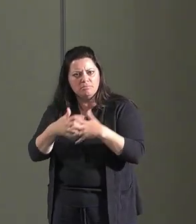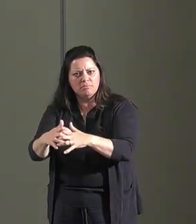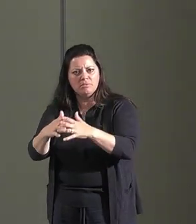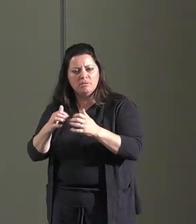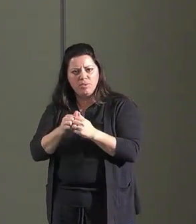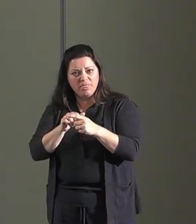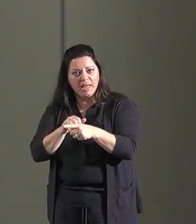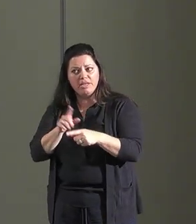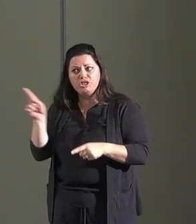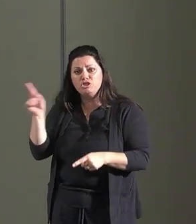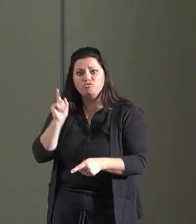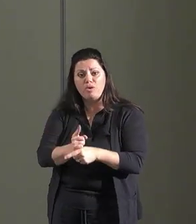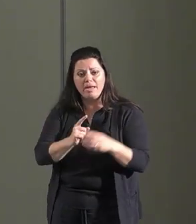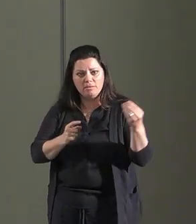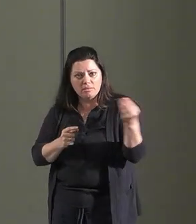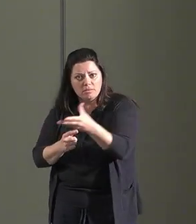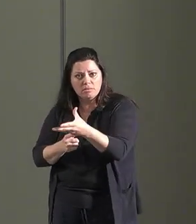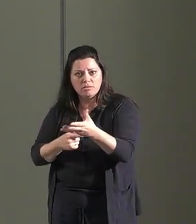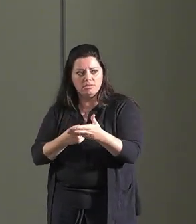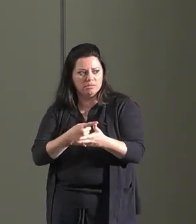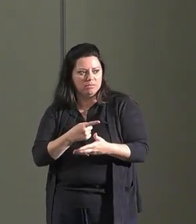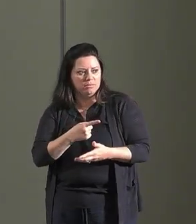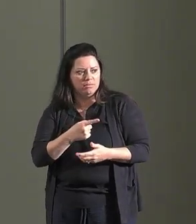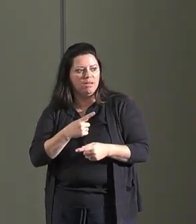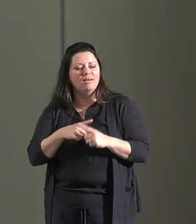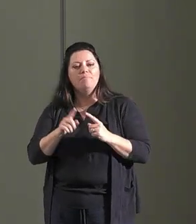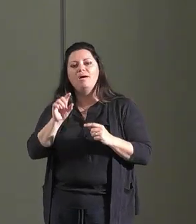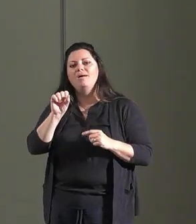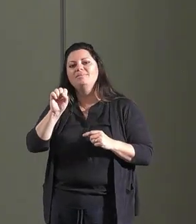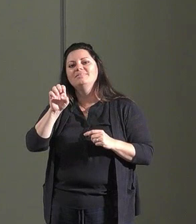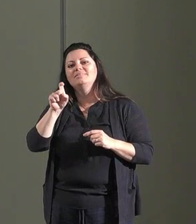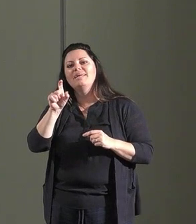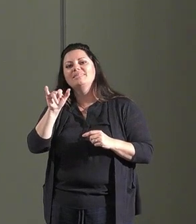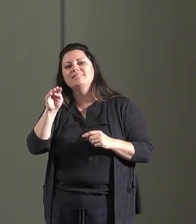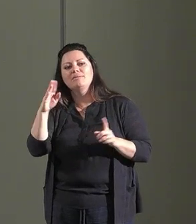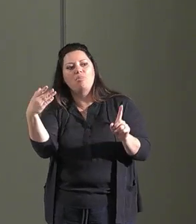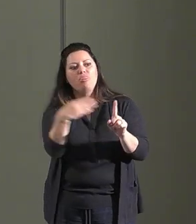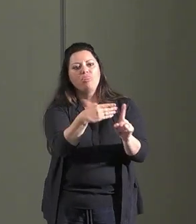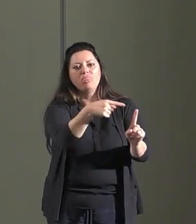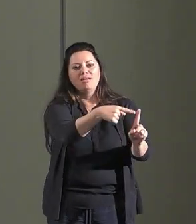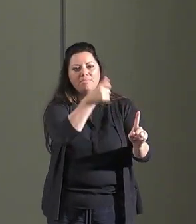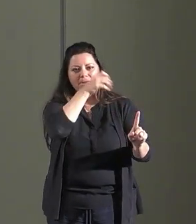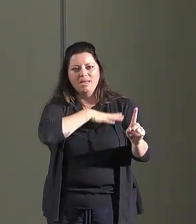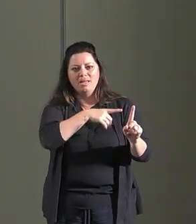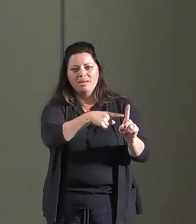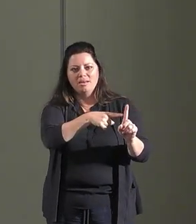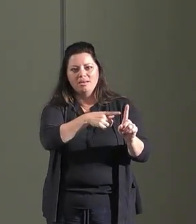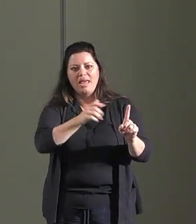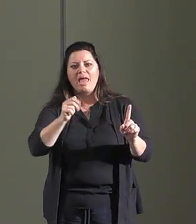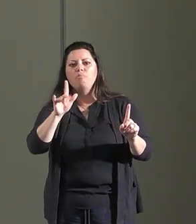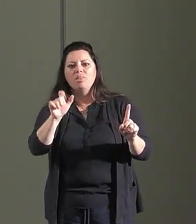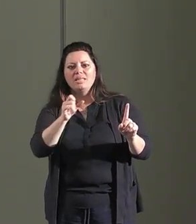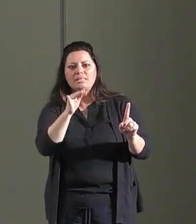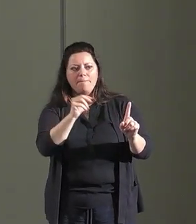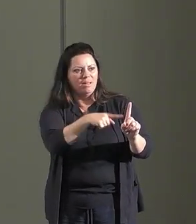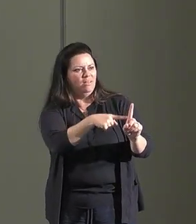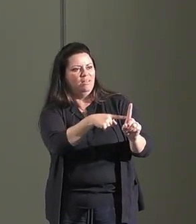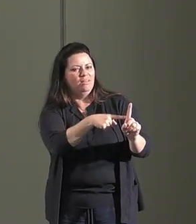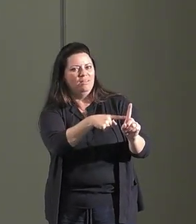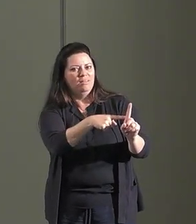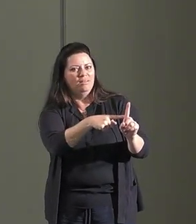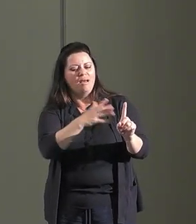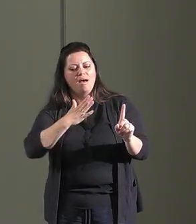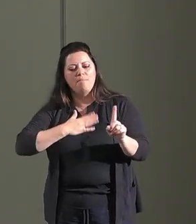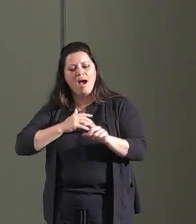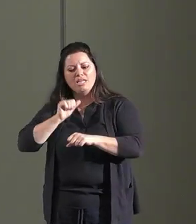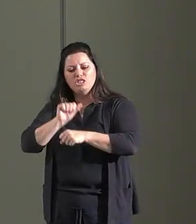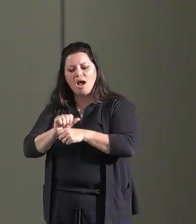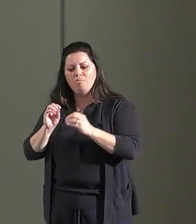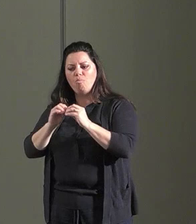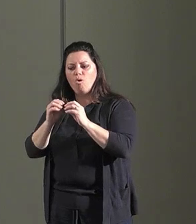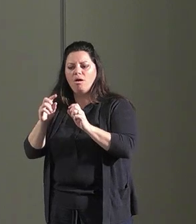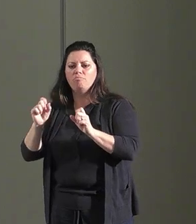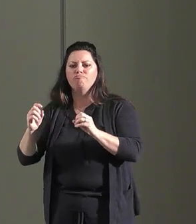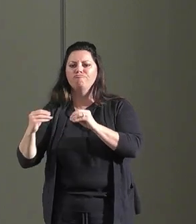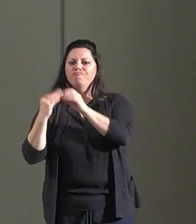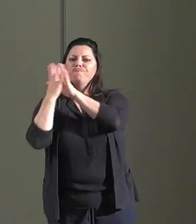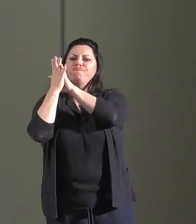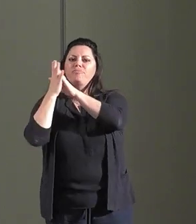right. But it was sexism and Ableism that made my job full of more conflict than his job. I